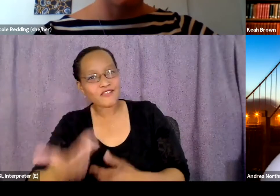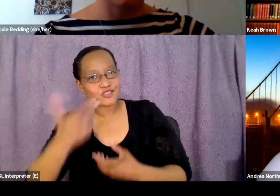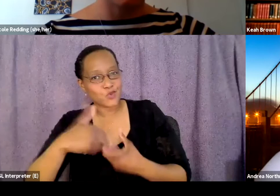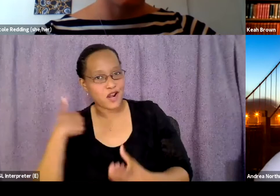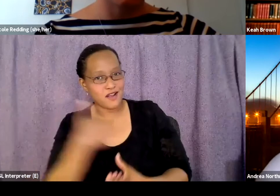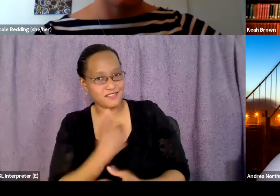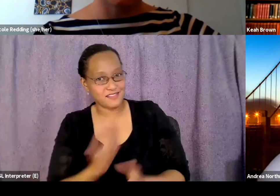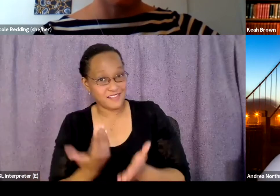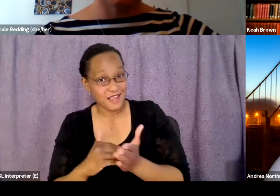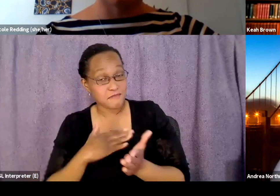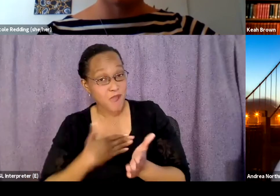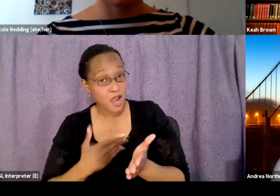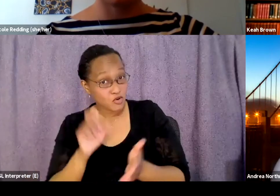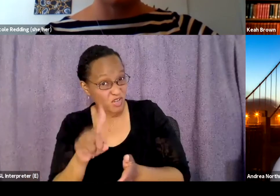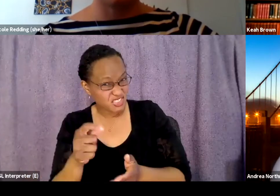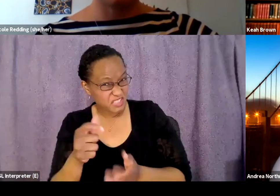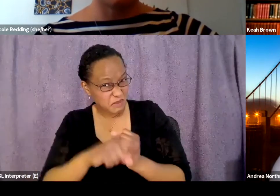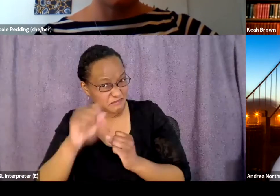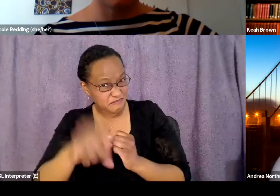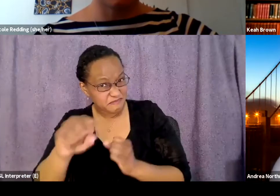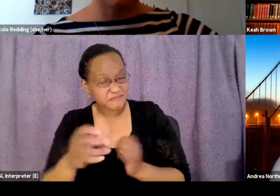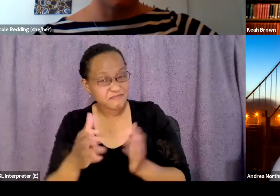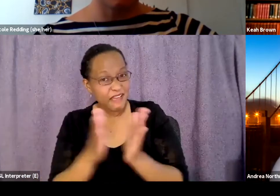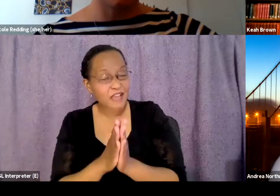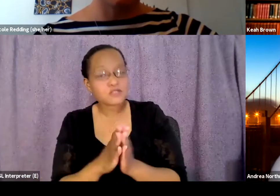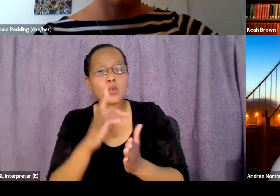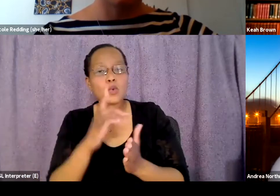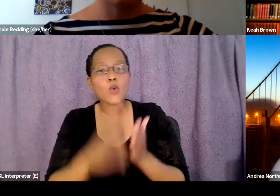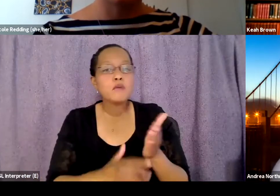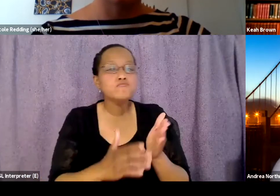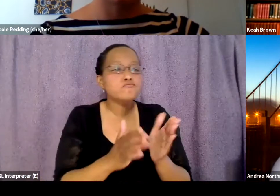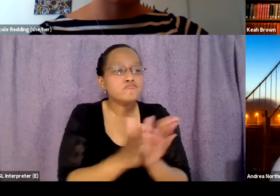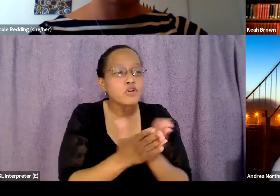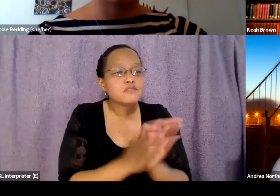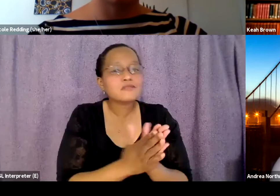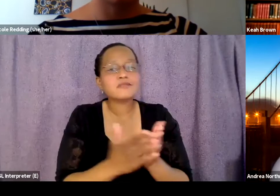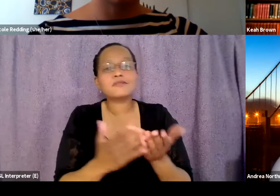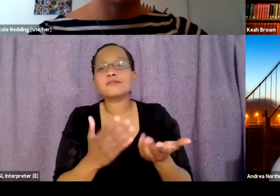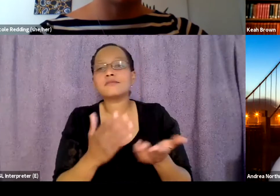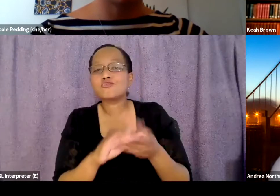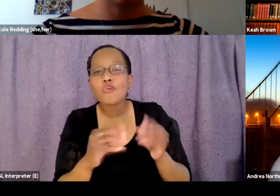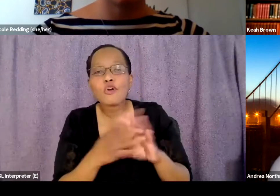bit of a lengthy question. Andrea Northrup: What books novels stories were your favorite growing up, and why, and